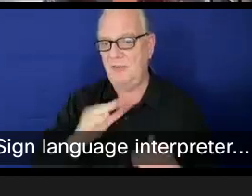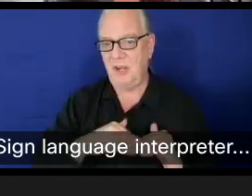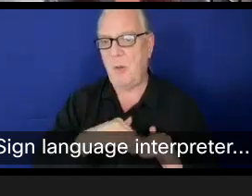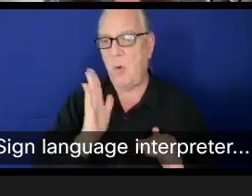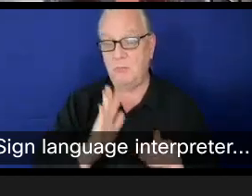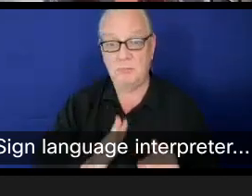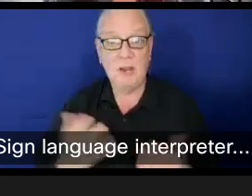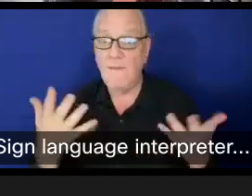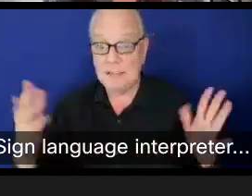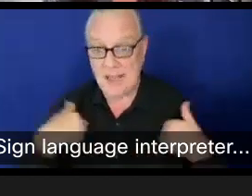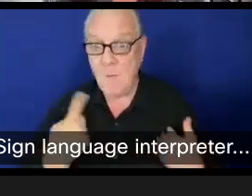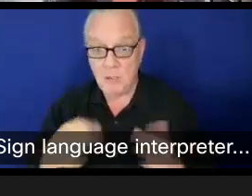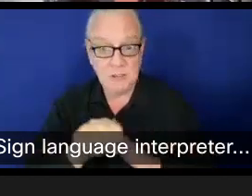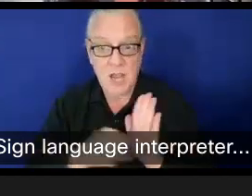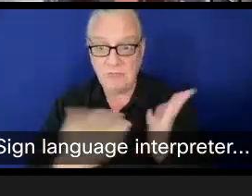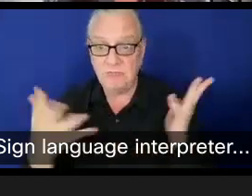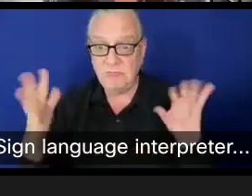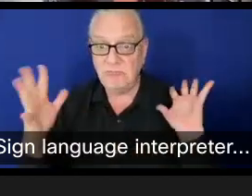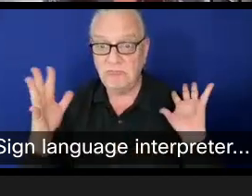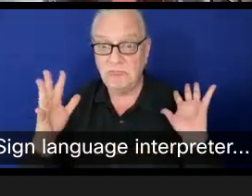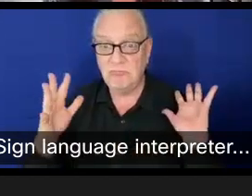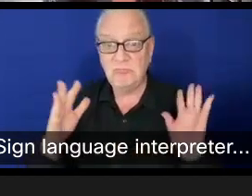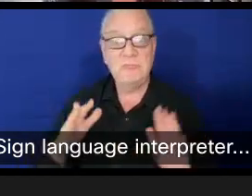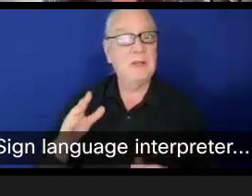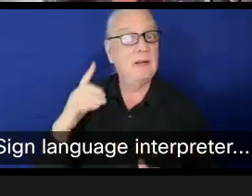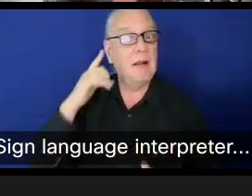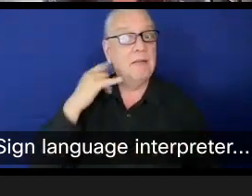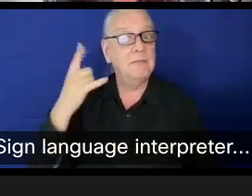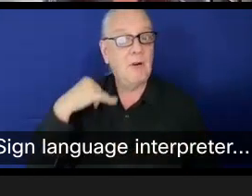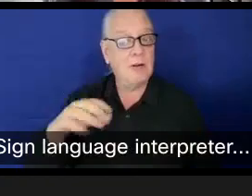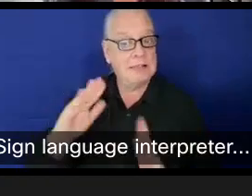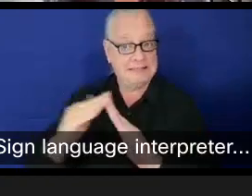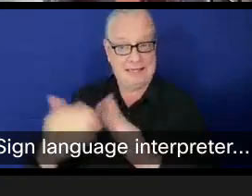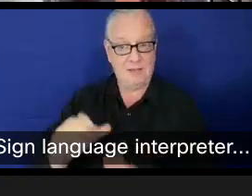example right now. In the city of San Francisco, folks who are